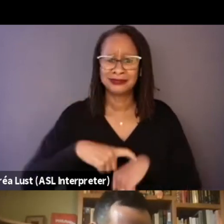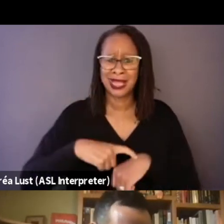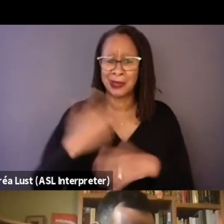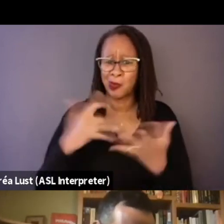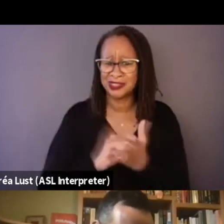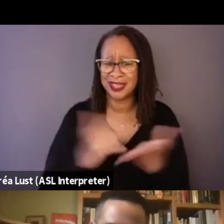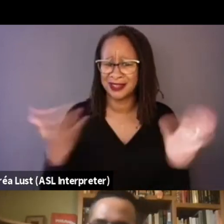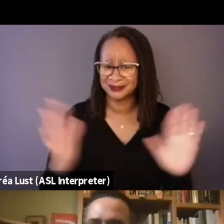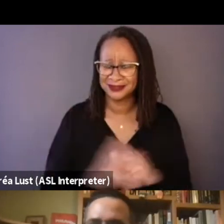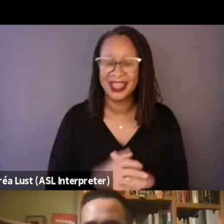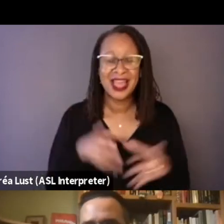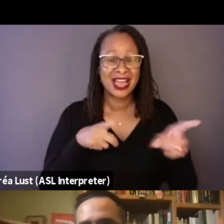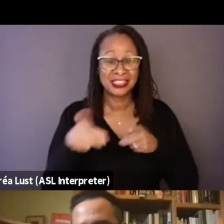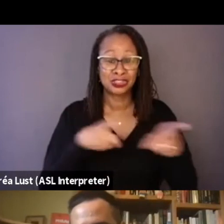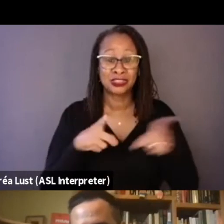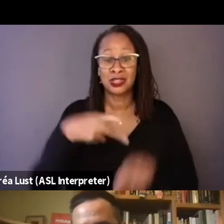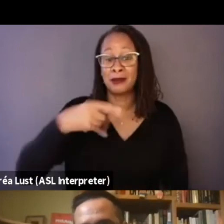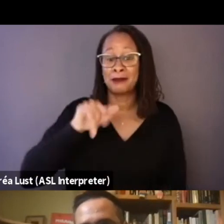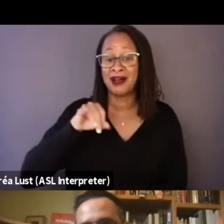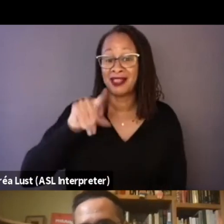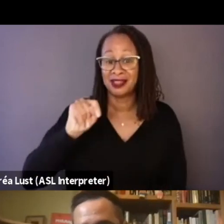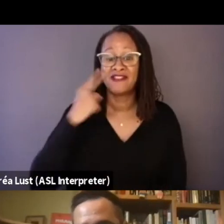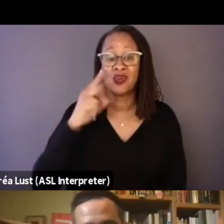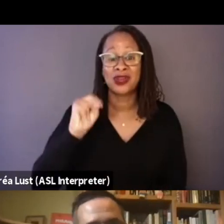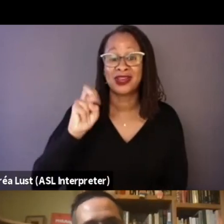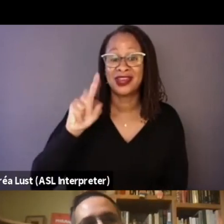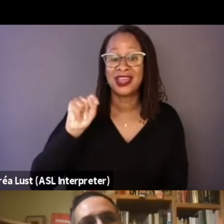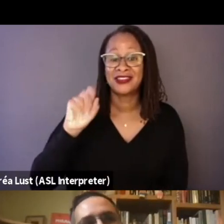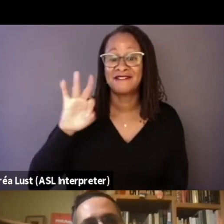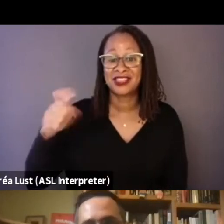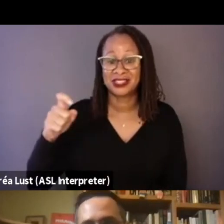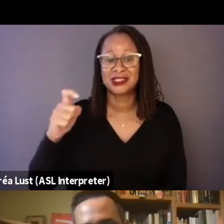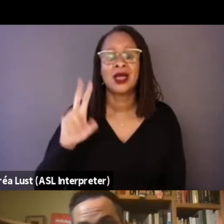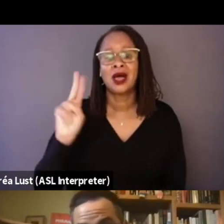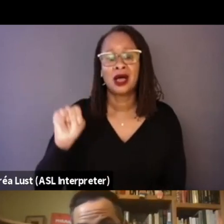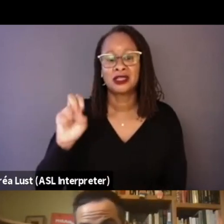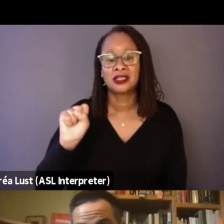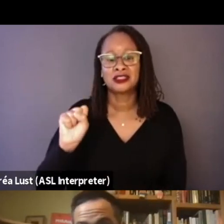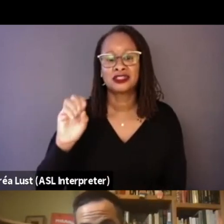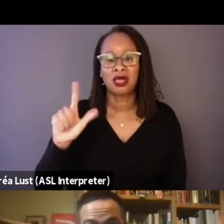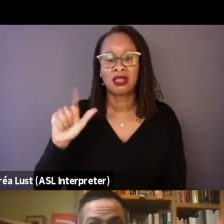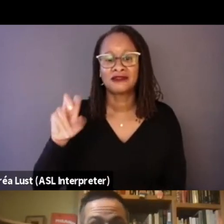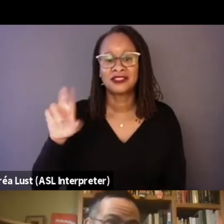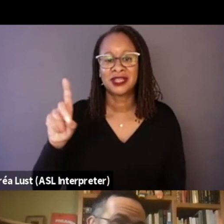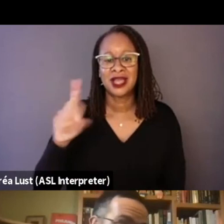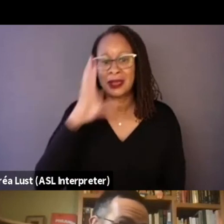I directed the pilot for Netflix's "Unsolved Mysteries", and it was my first exposure to the world of true crime.